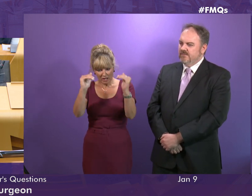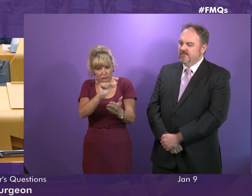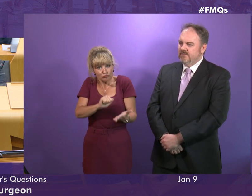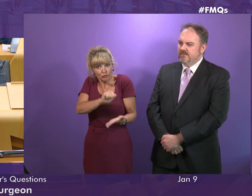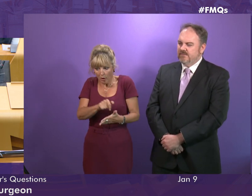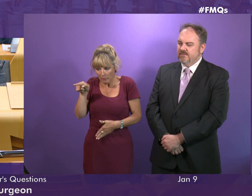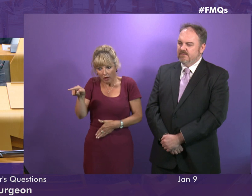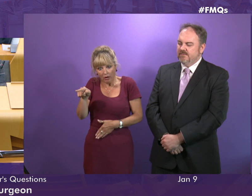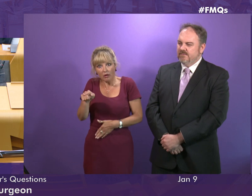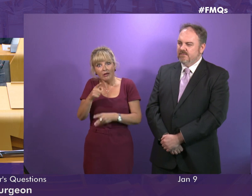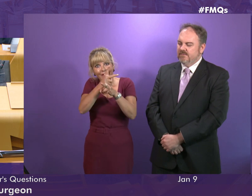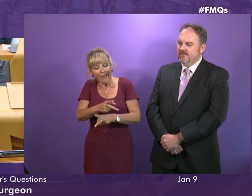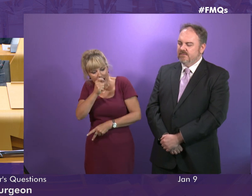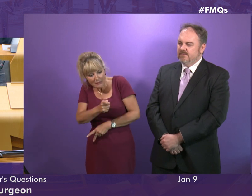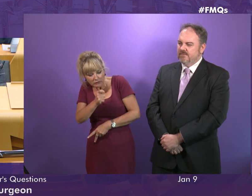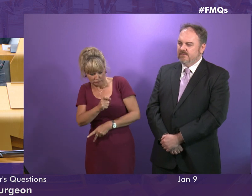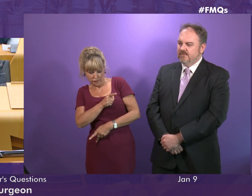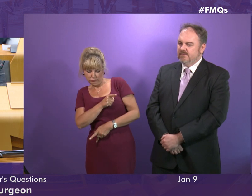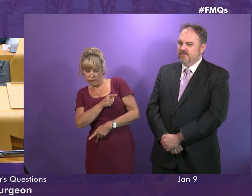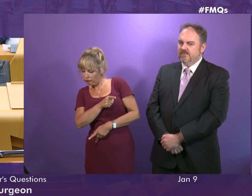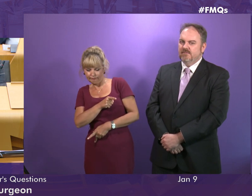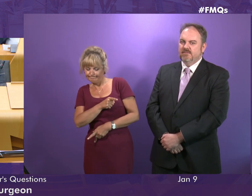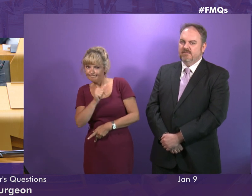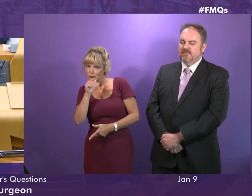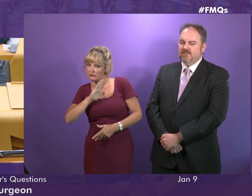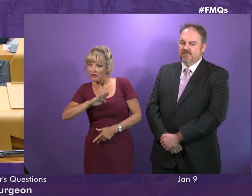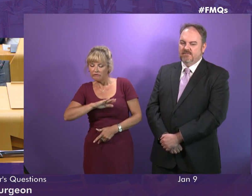at service provision and, where it considers it appropriate, make recommendations. The